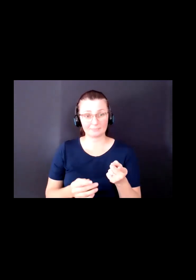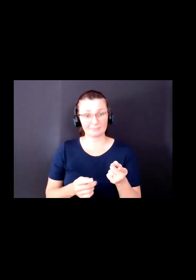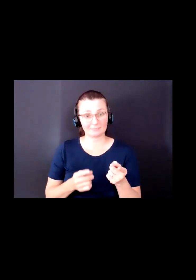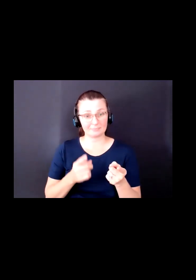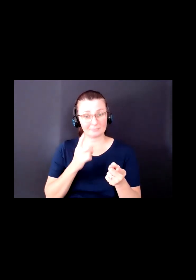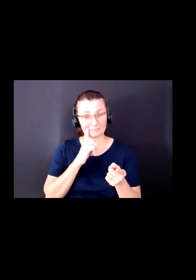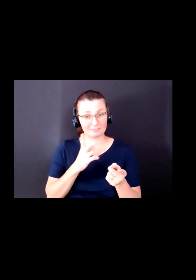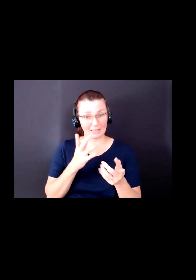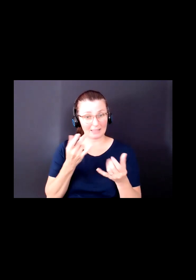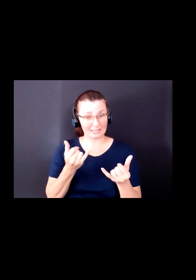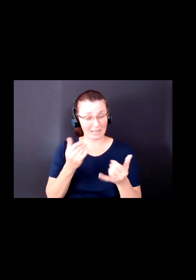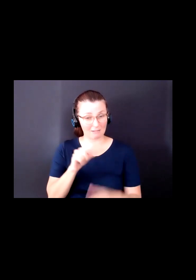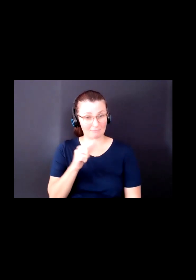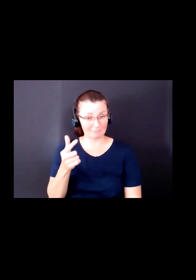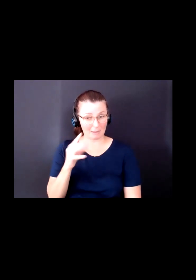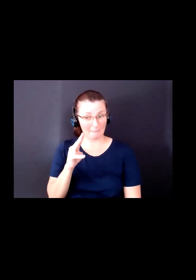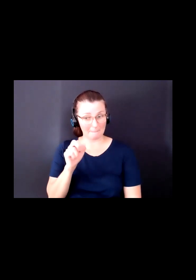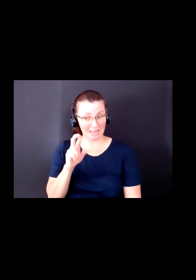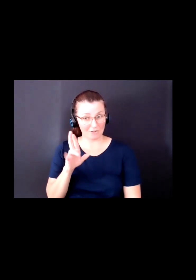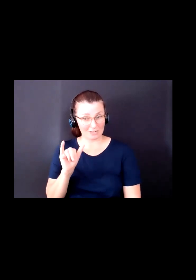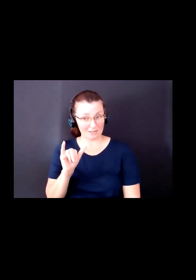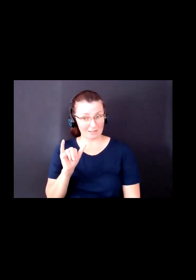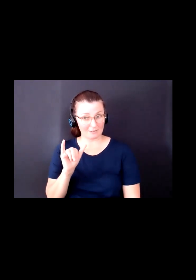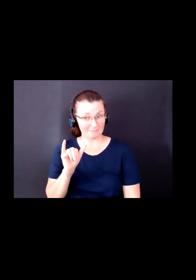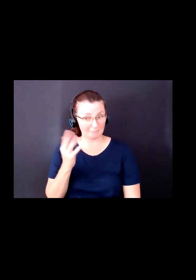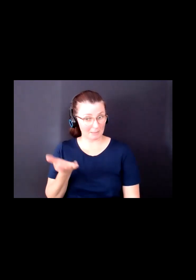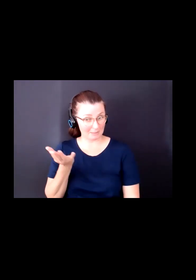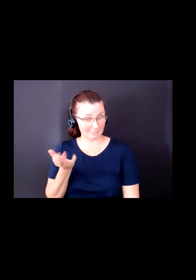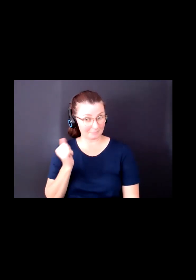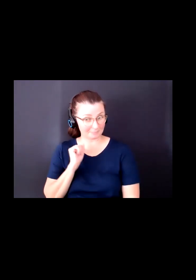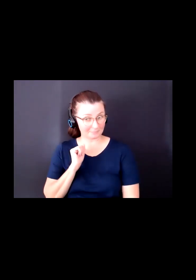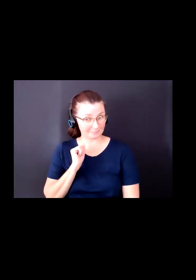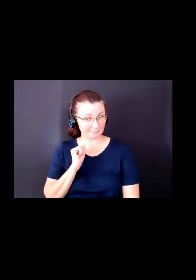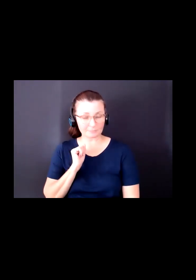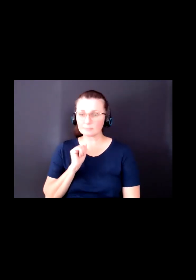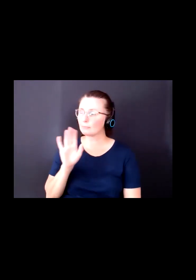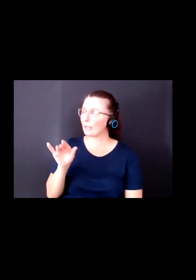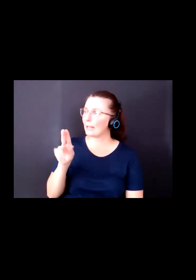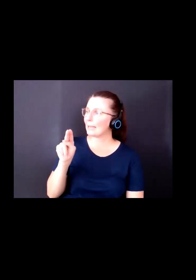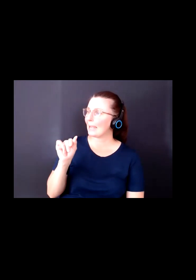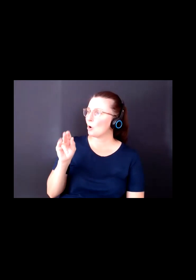hear from Mary. Maybe we are. >> Yes, Naomi, Mary is here. I'll pass the